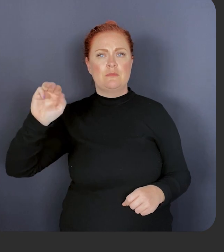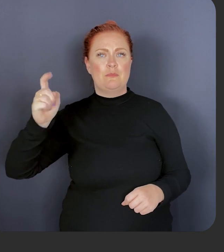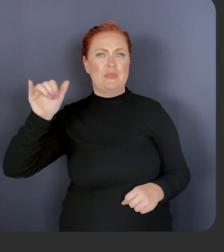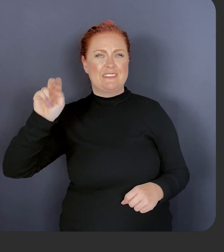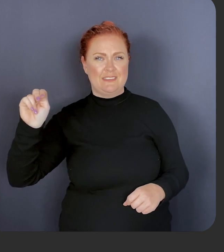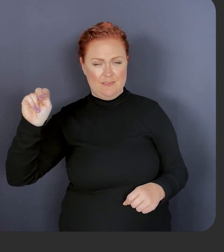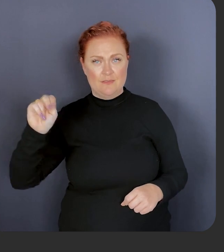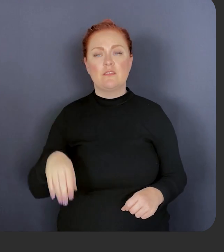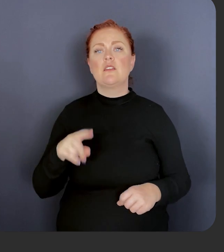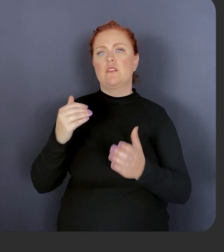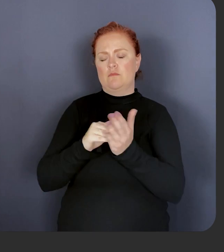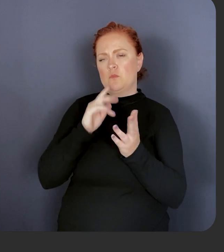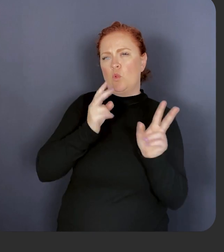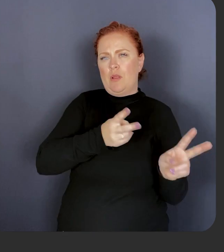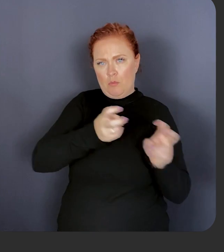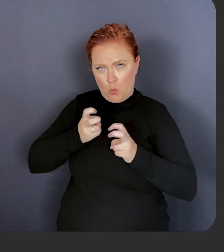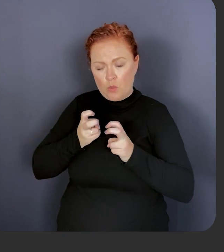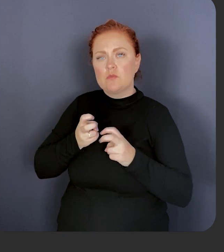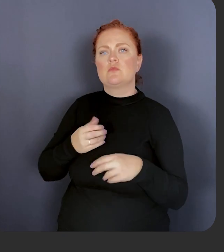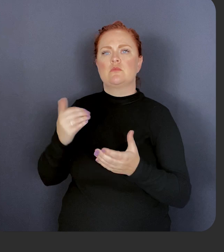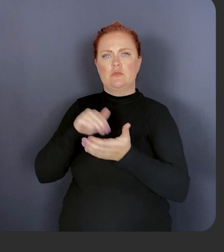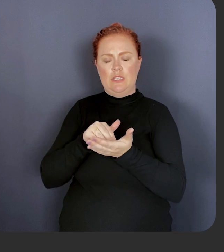So we're going to import this in, again,